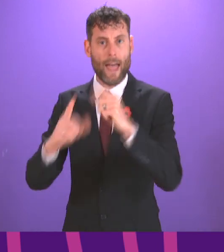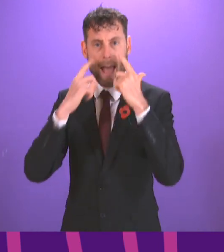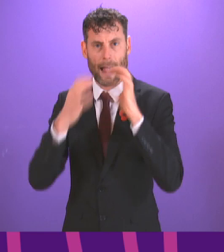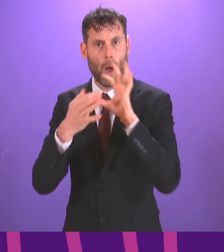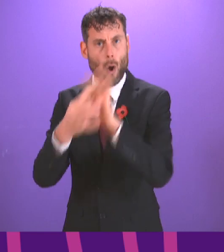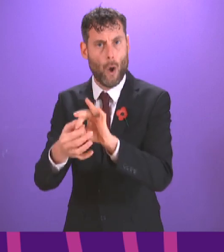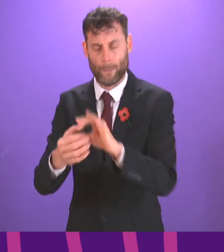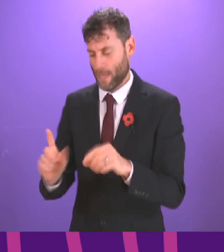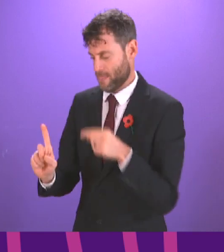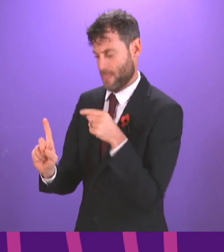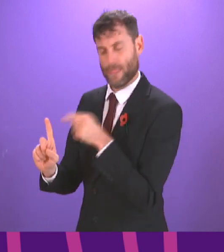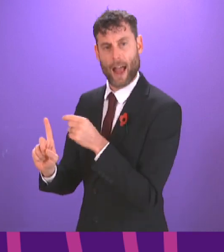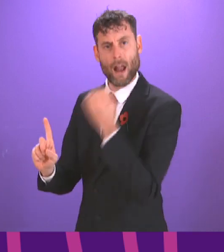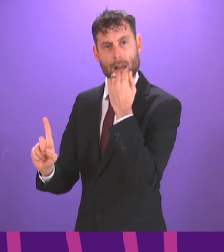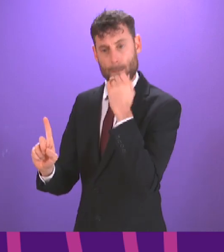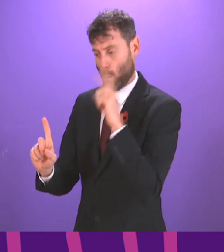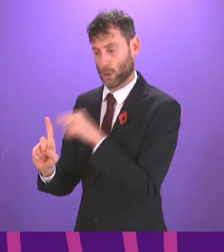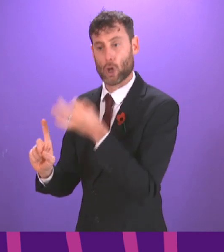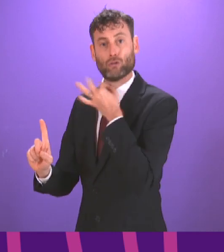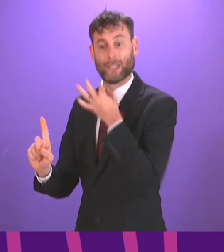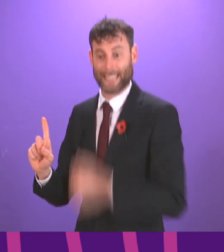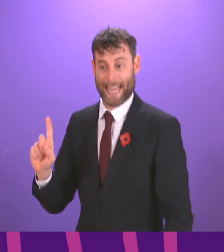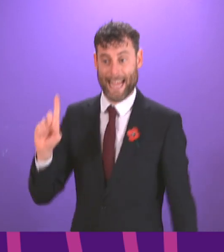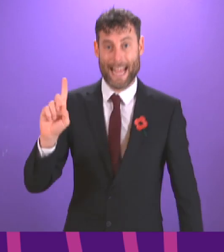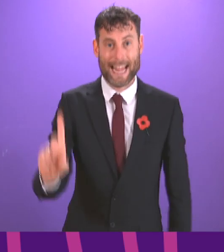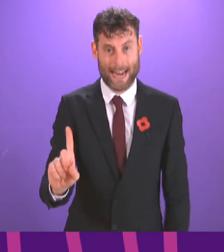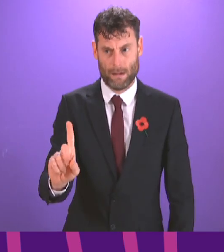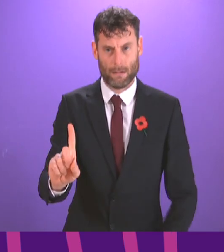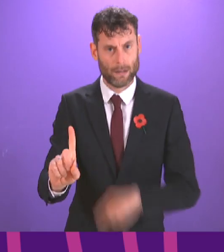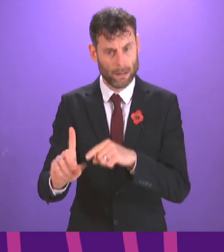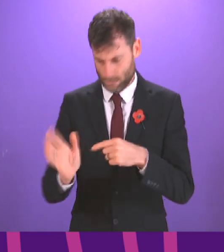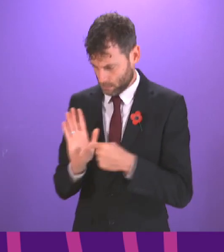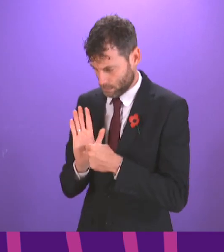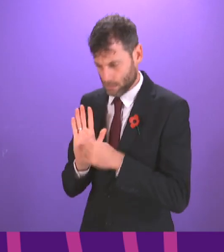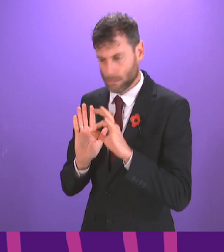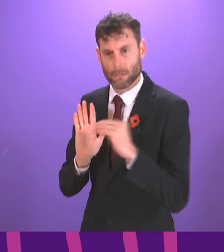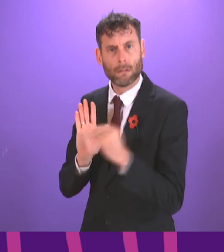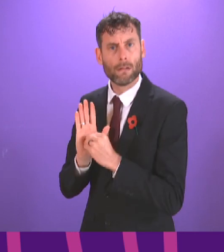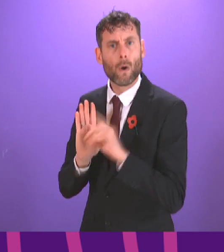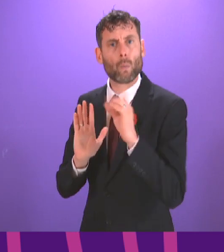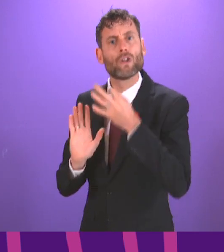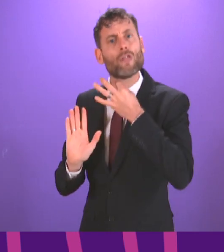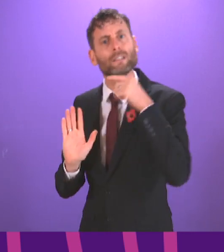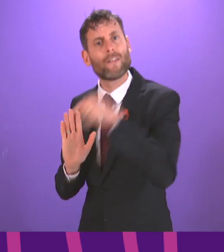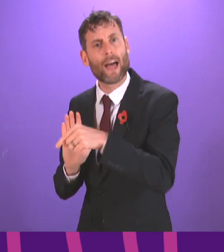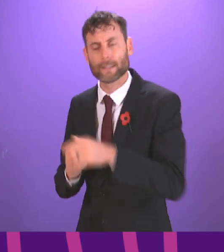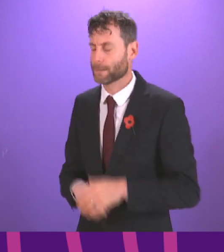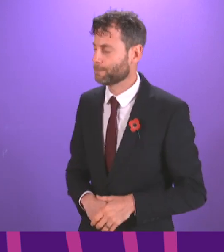was that number left out of the report? The First Minister: The report was done independently of the Government.